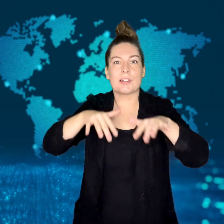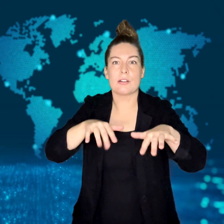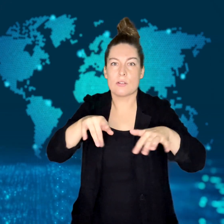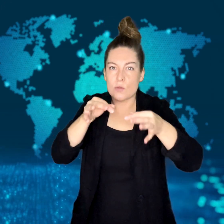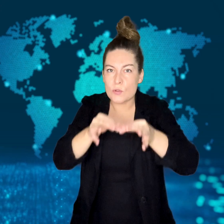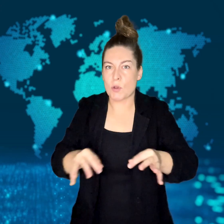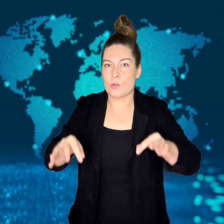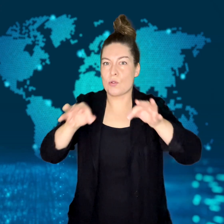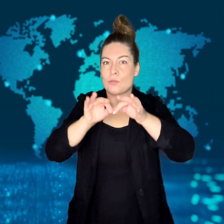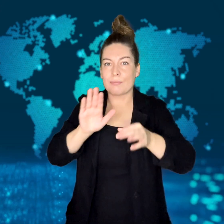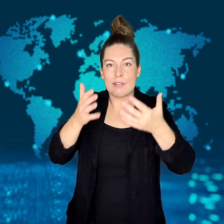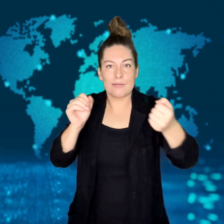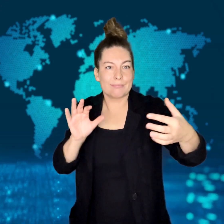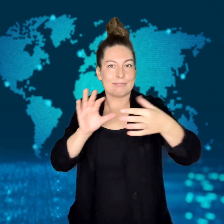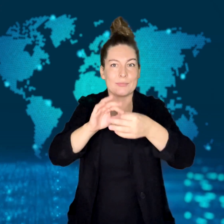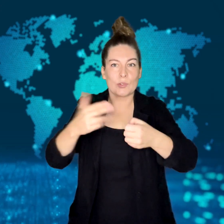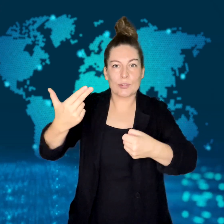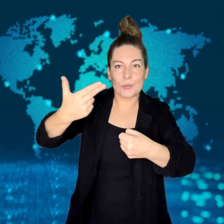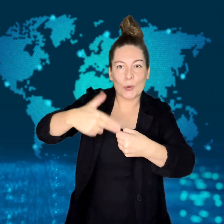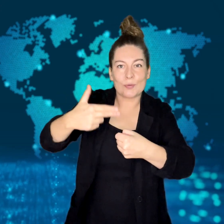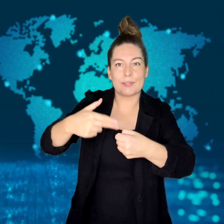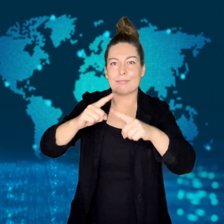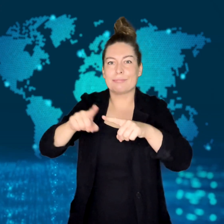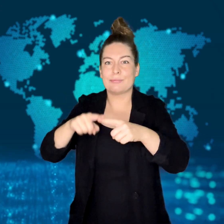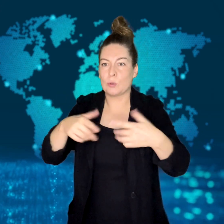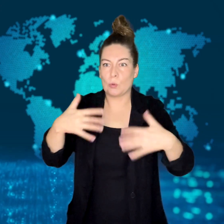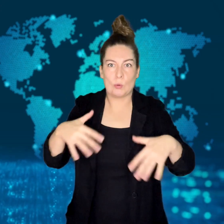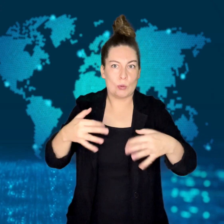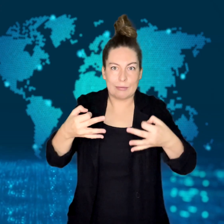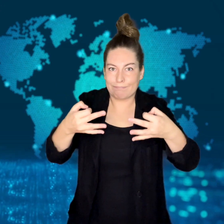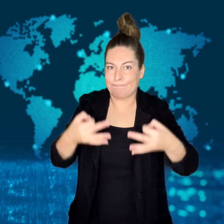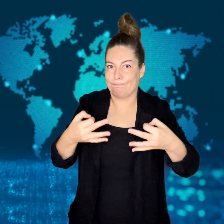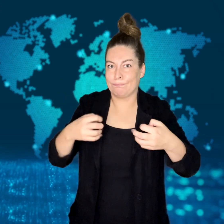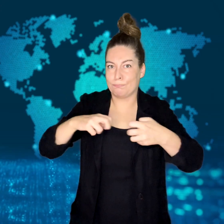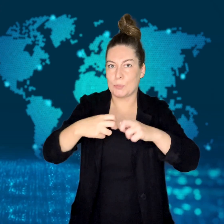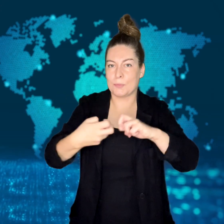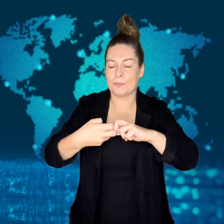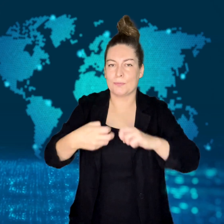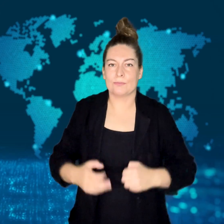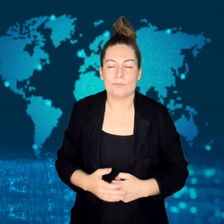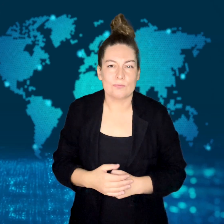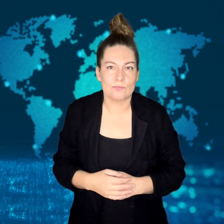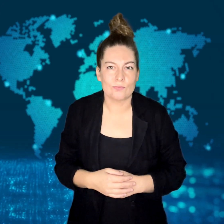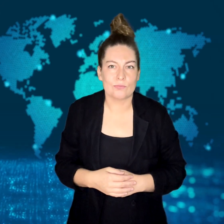is an important route for oil and fuel, this is serious.